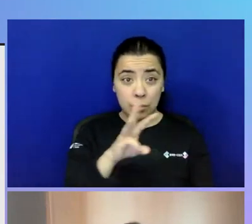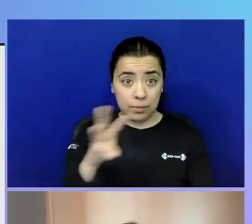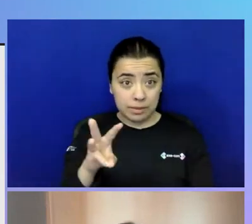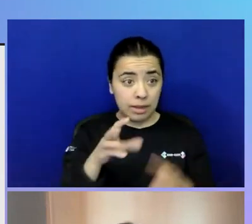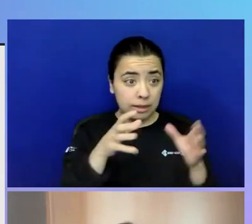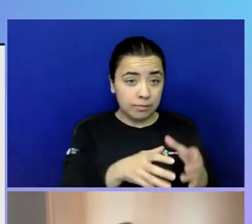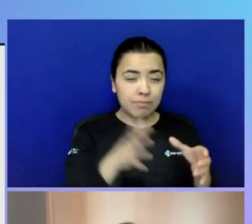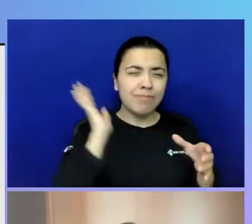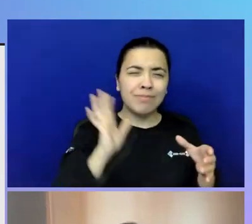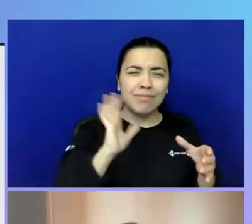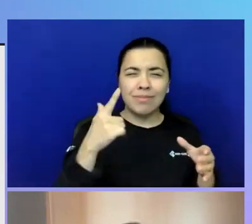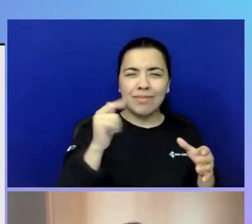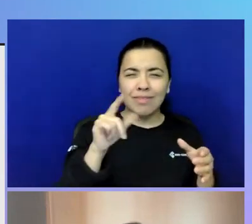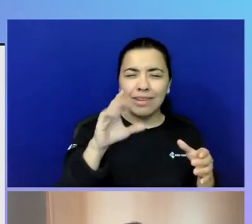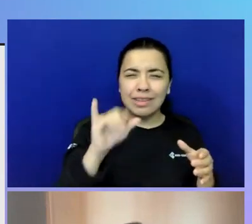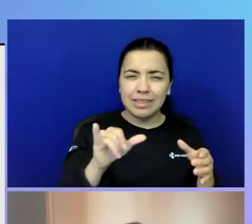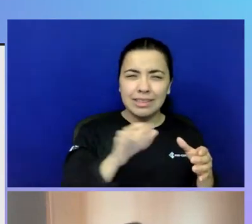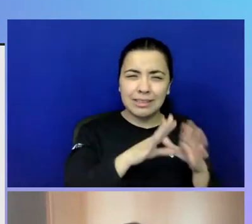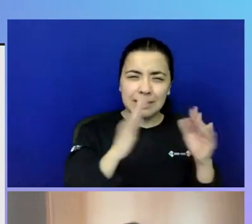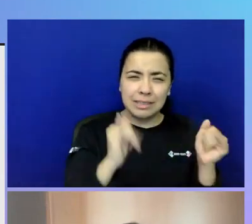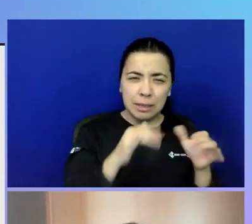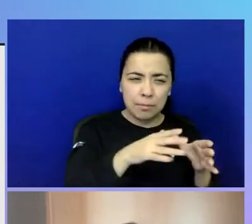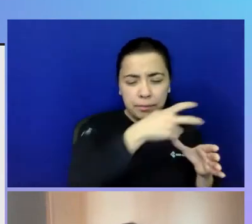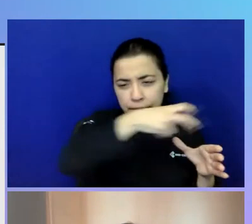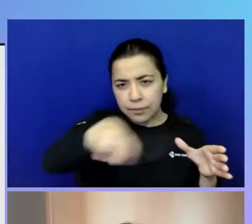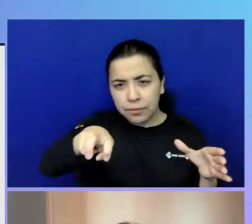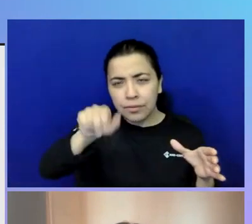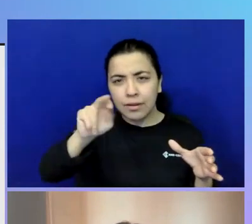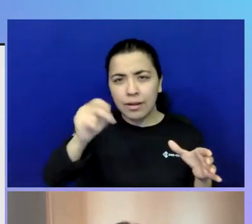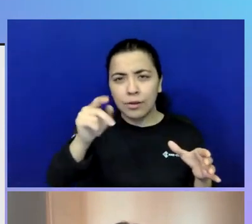a key focus, of course, on our accessibility journey. Um, in